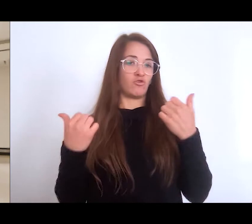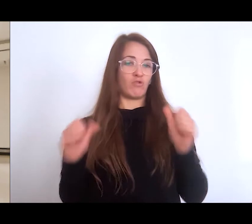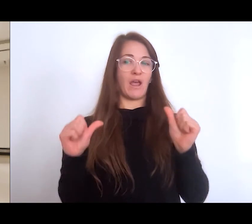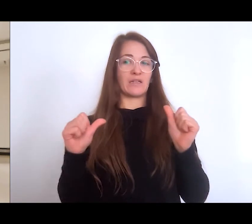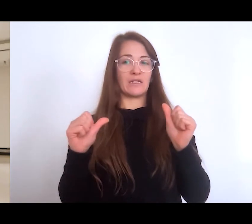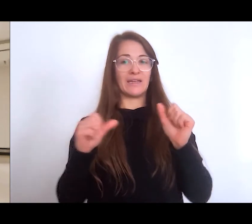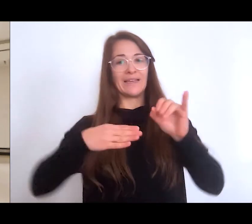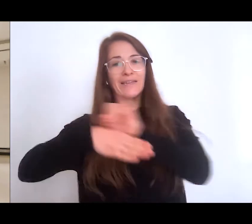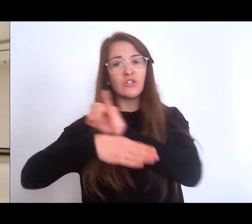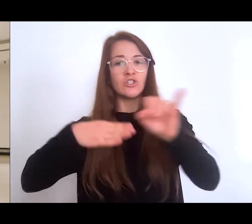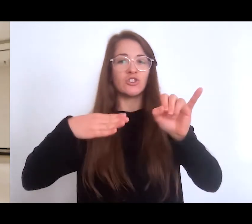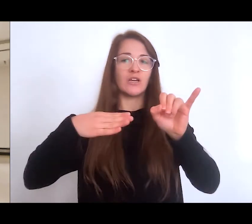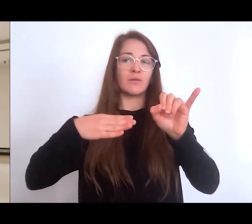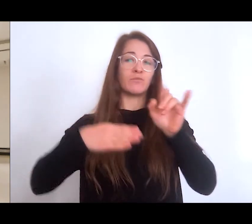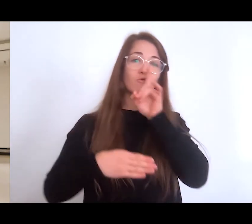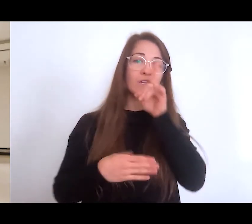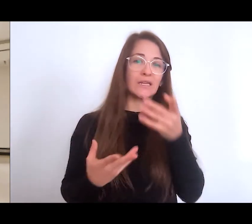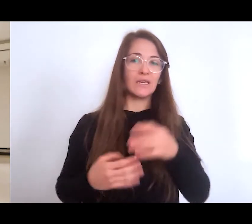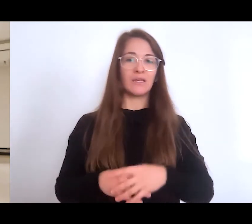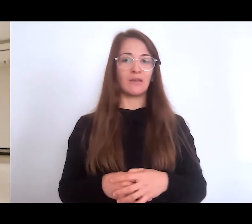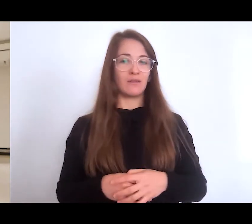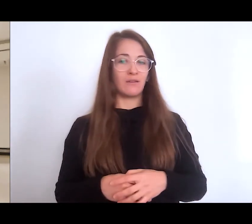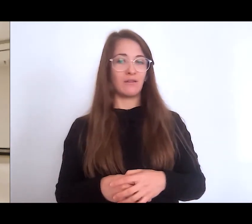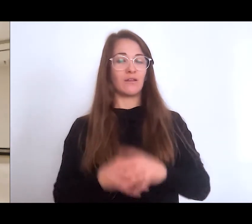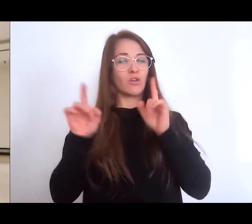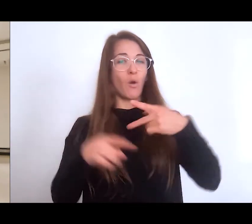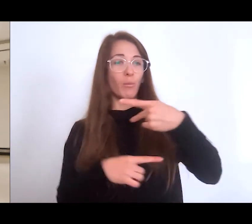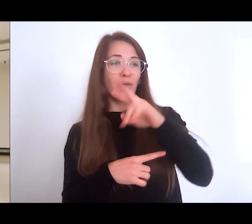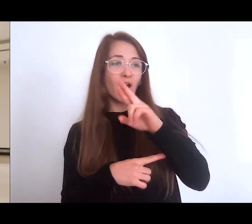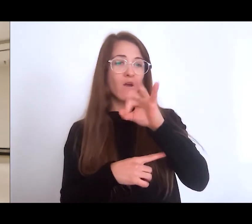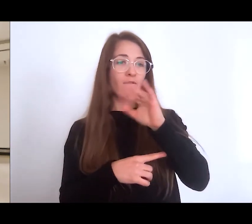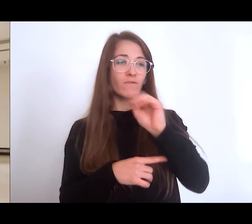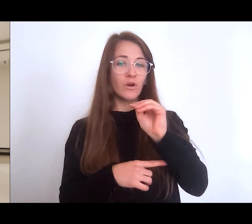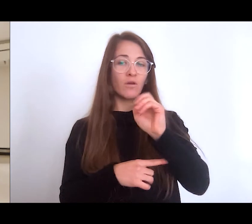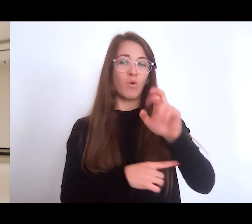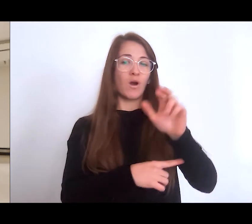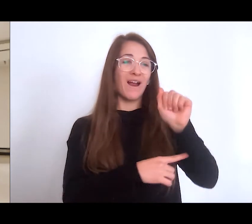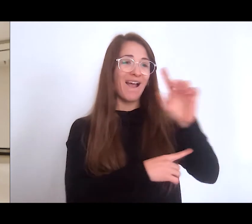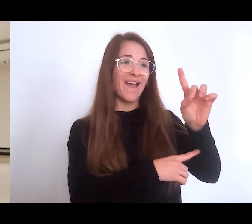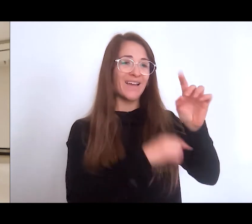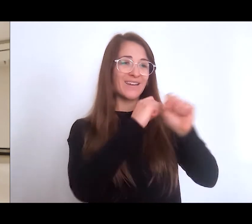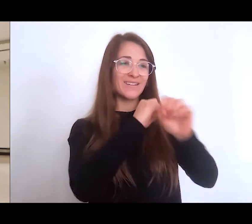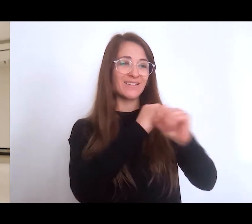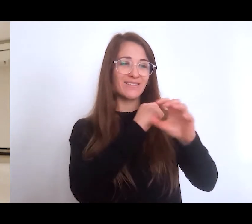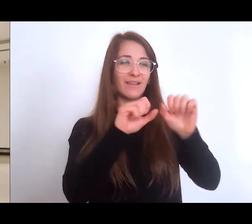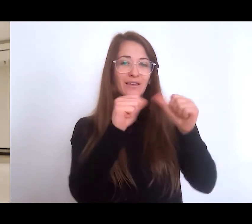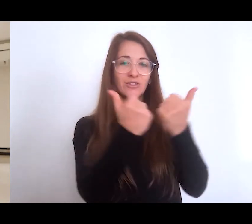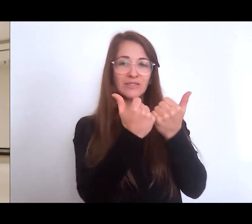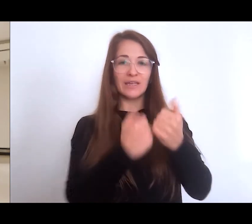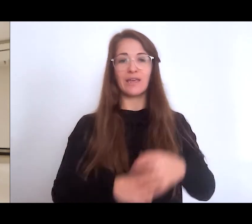WOULD BE, WE ARE TRYING TO GET